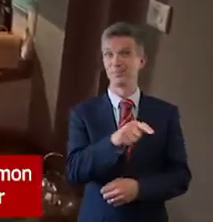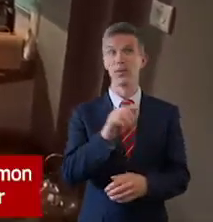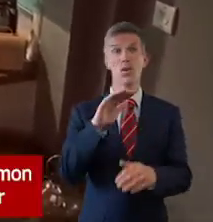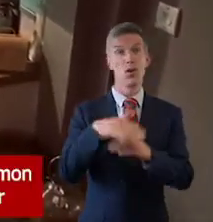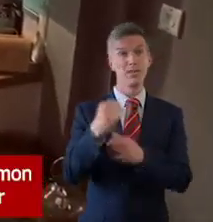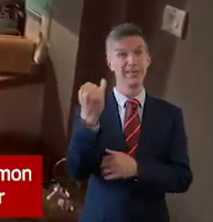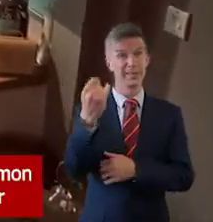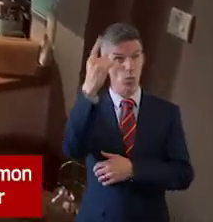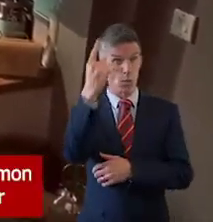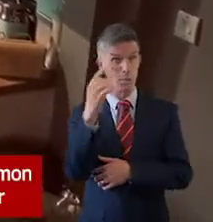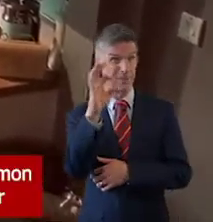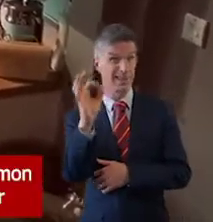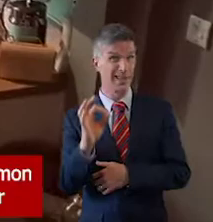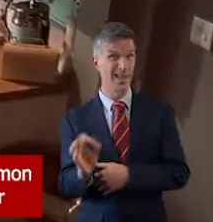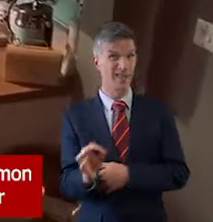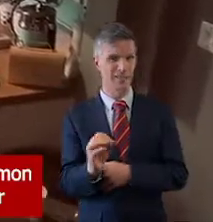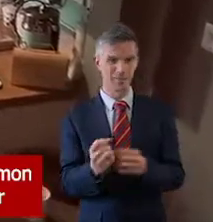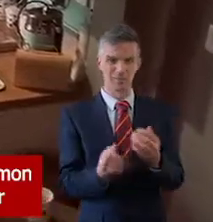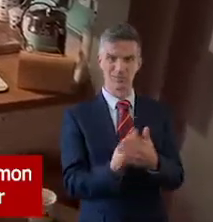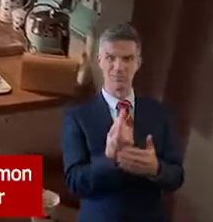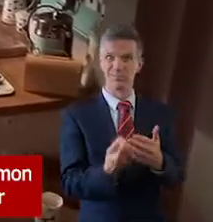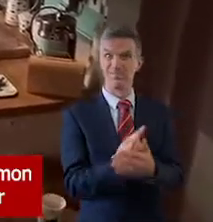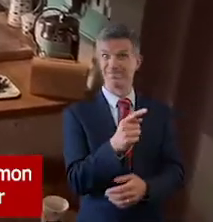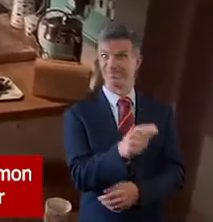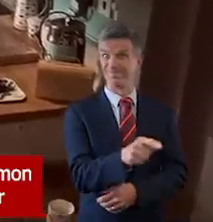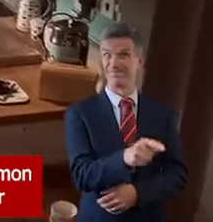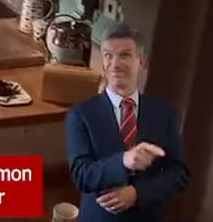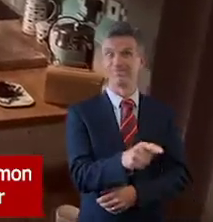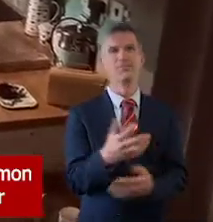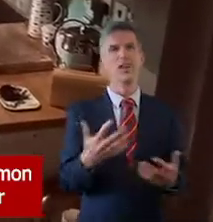We want to help you identify the common causes of kitchen fires